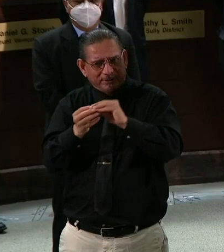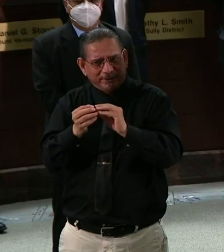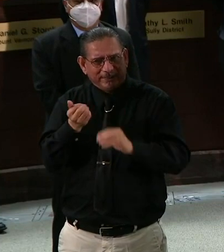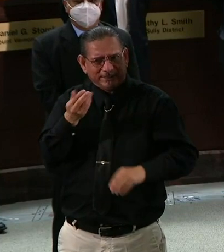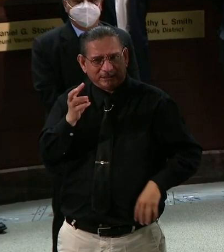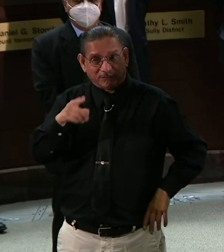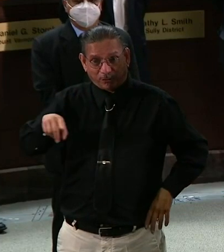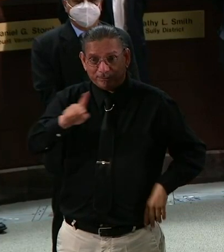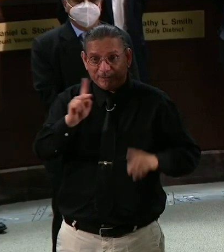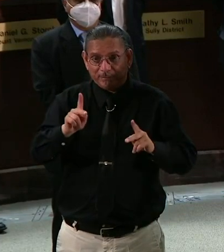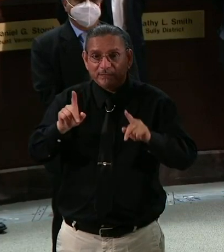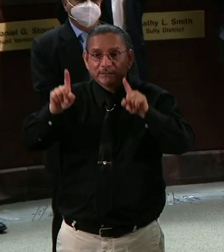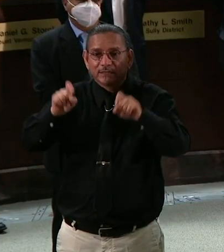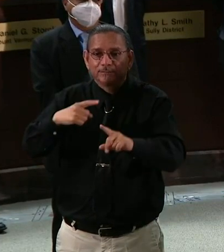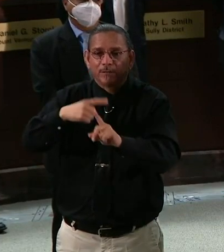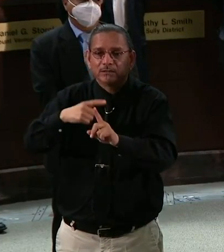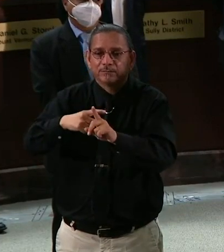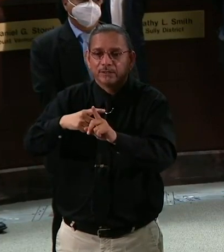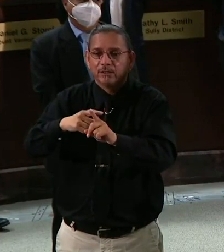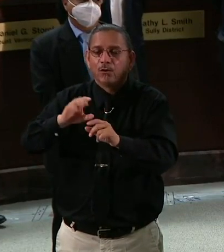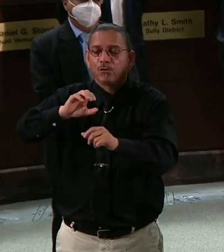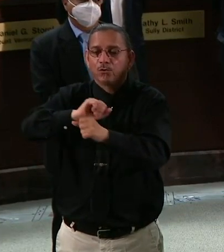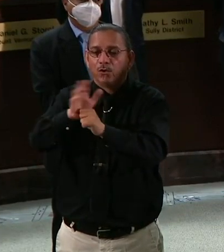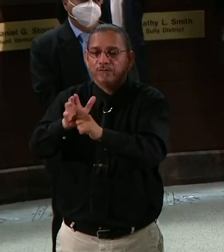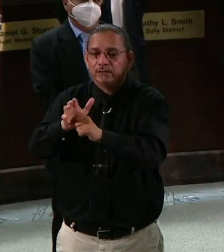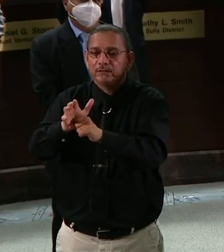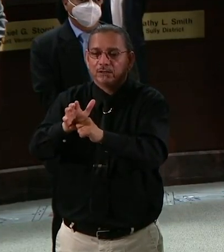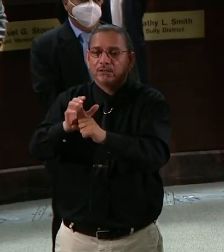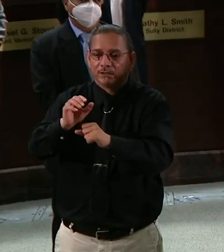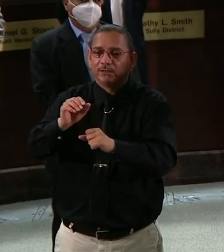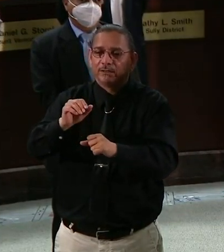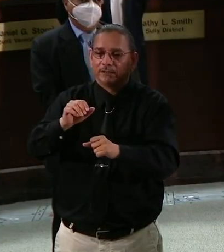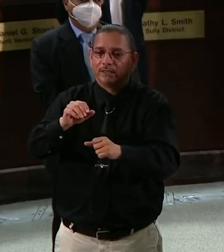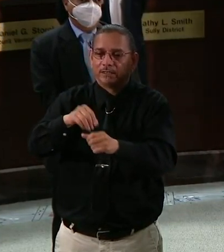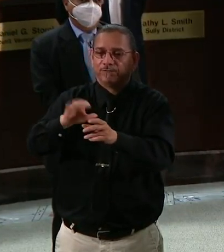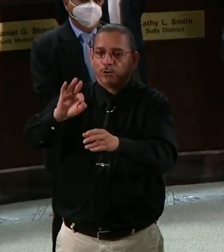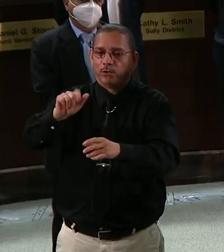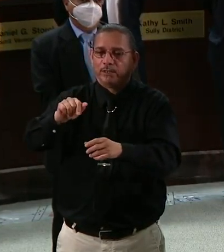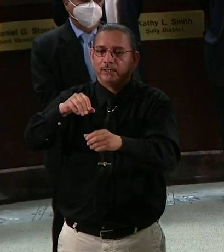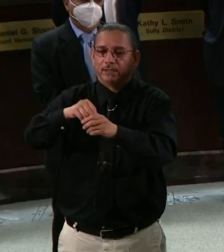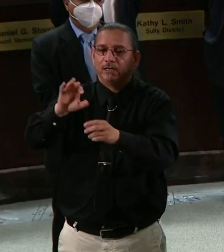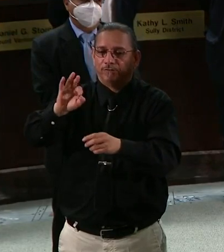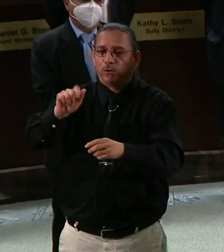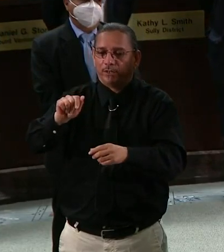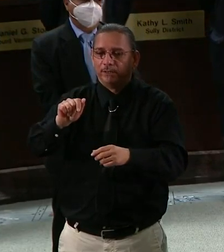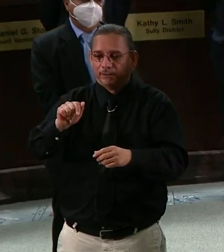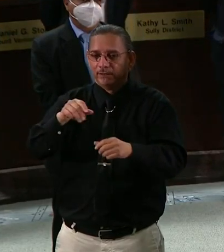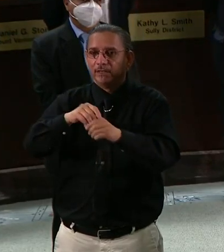OF THEM. I THINK THERE'S A